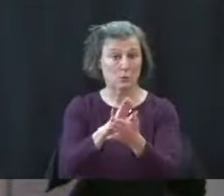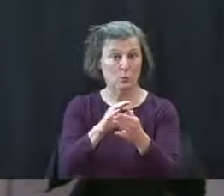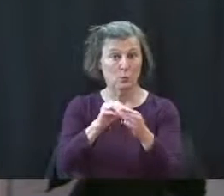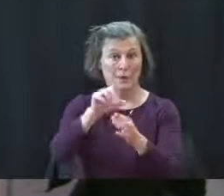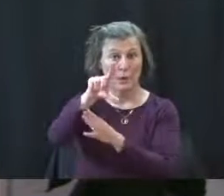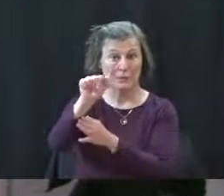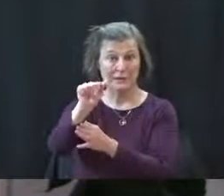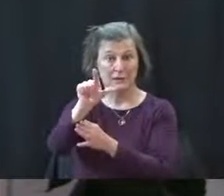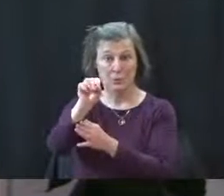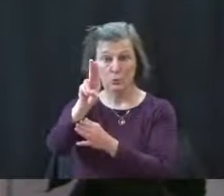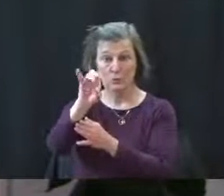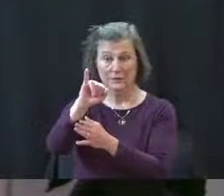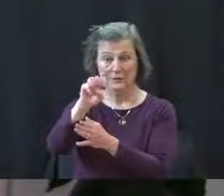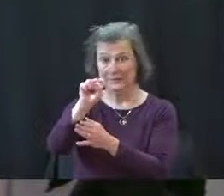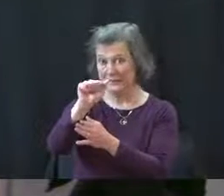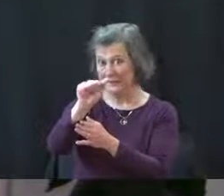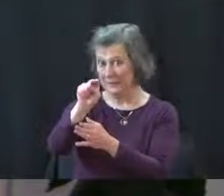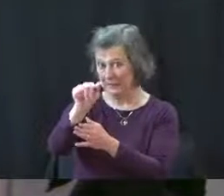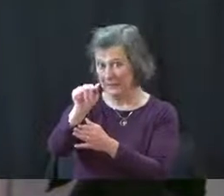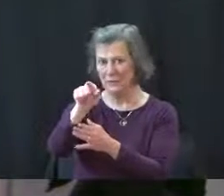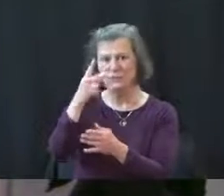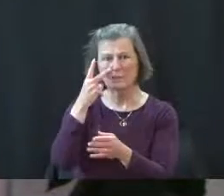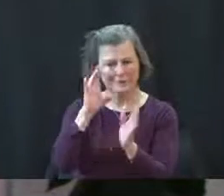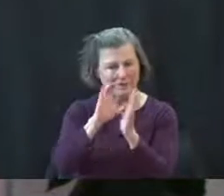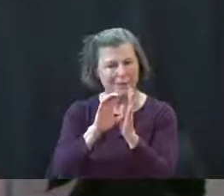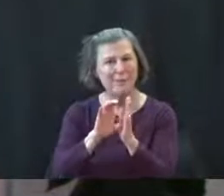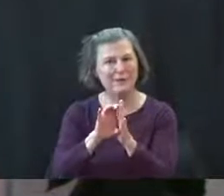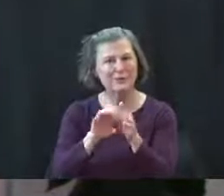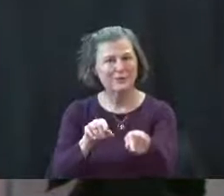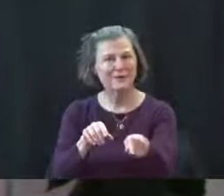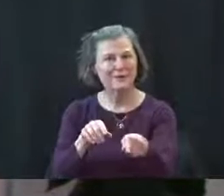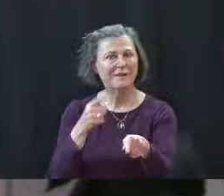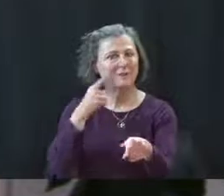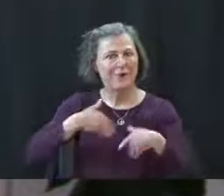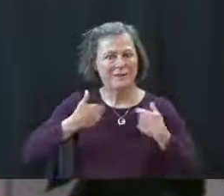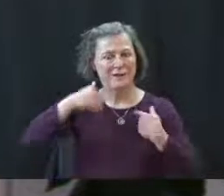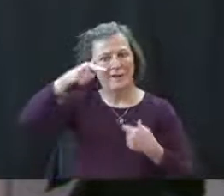I mean, you've seen pictures of what it was like for the young black kids going to school